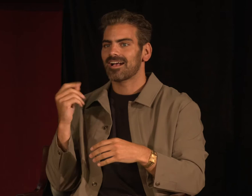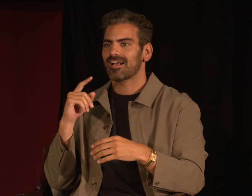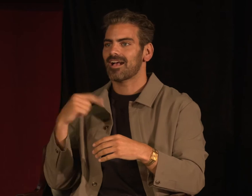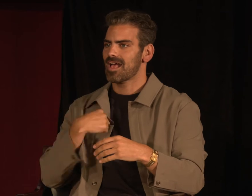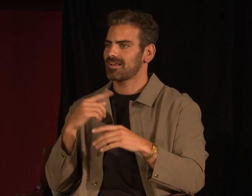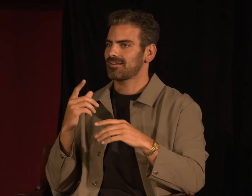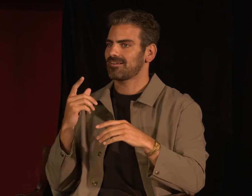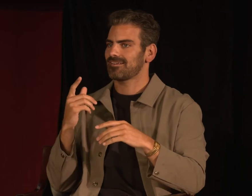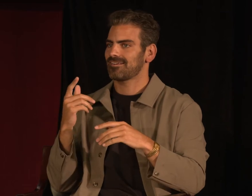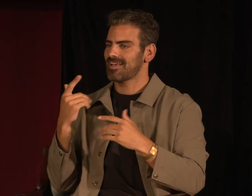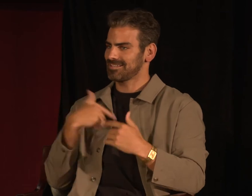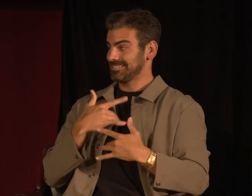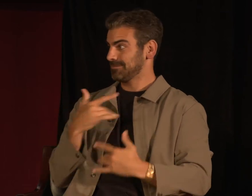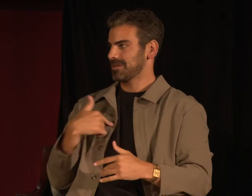with the title is really hard.